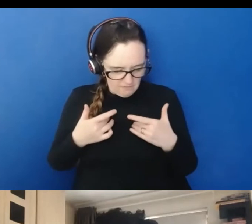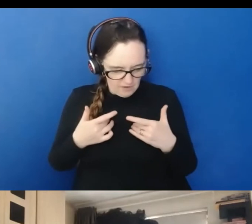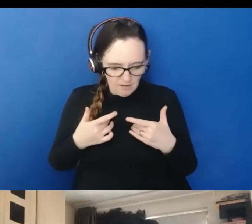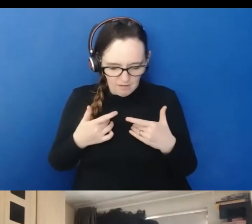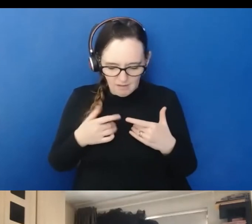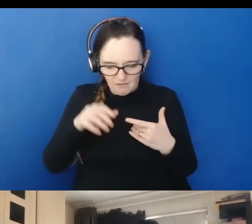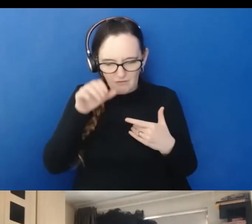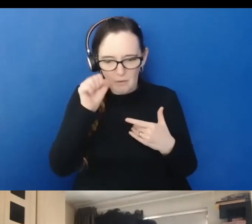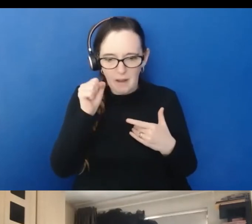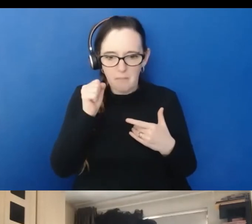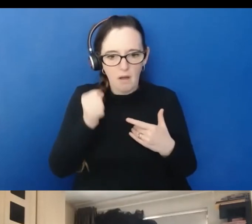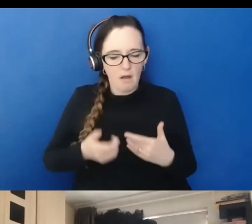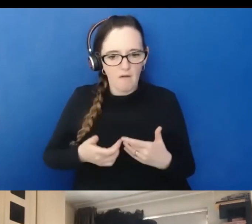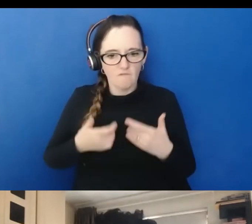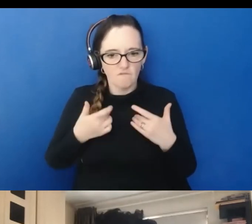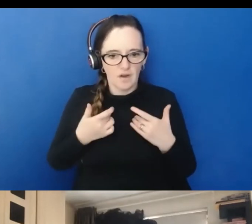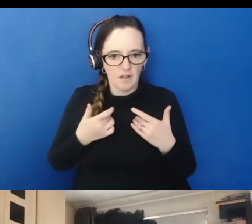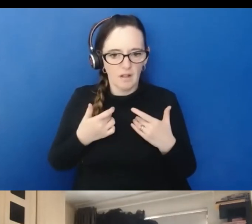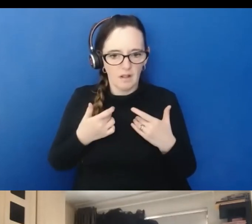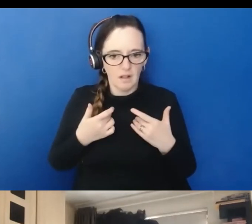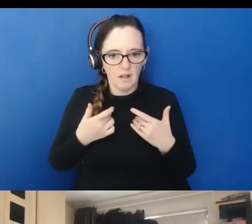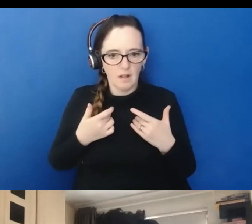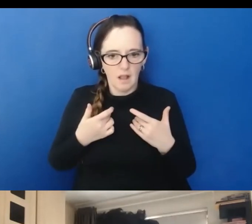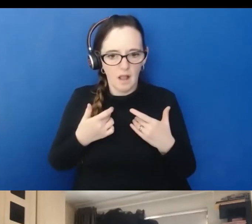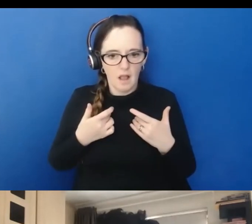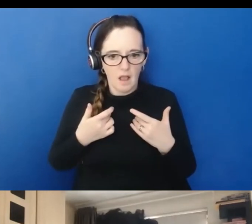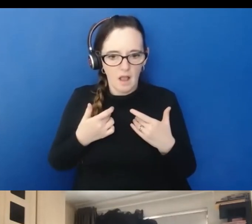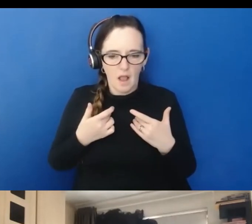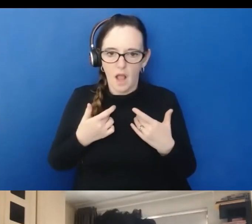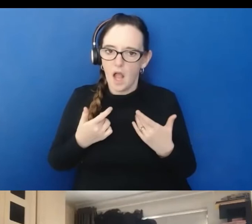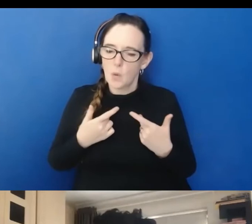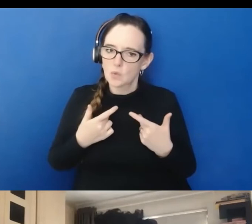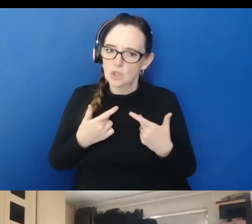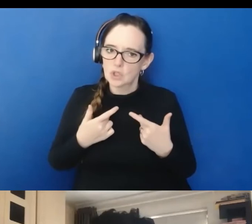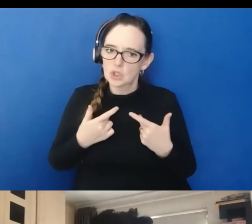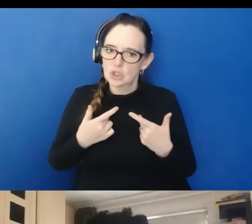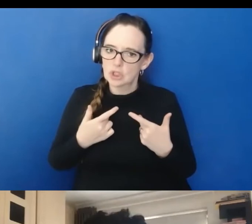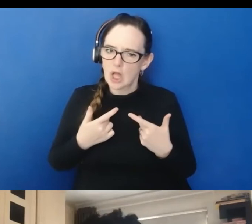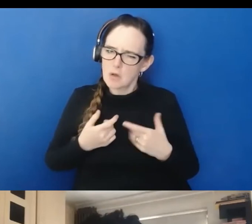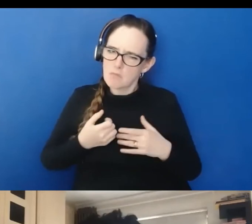I was really heavily defending the idea of we re going to be inclusive with all the languages,